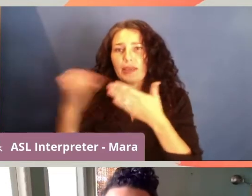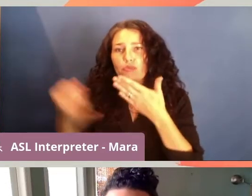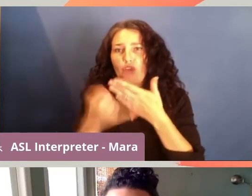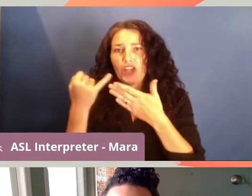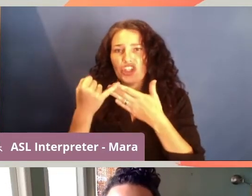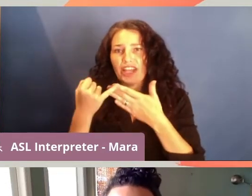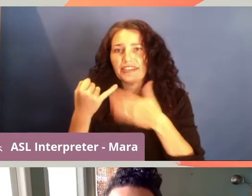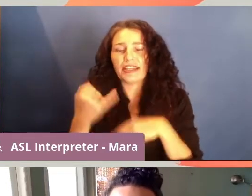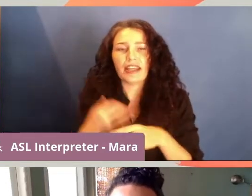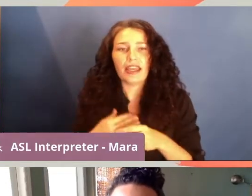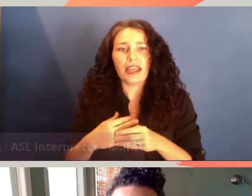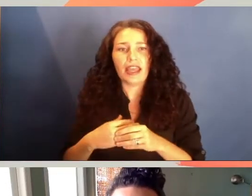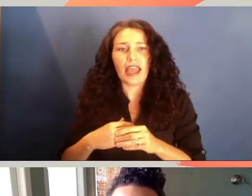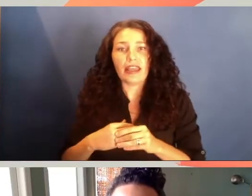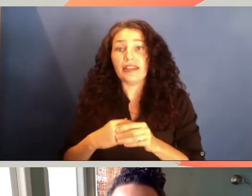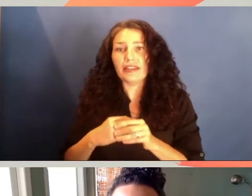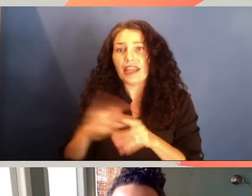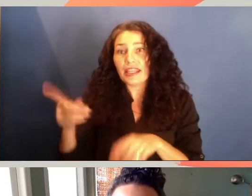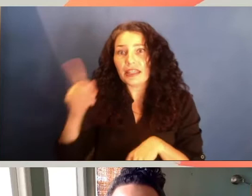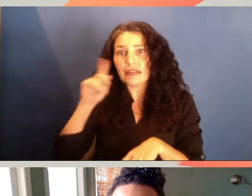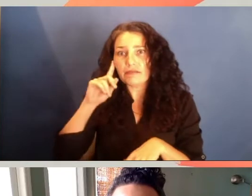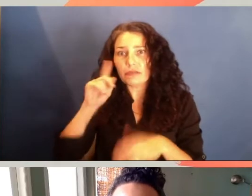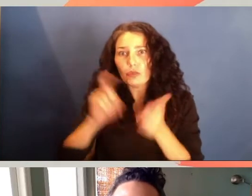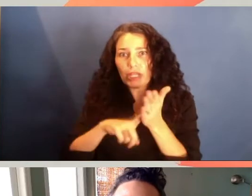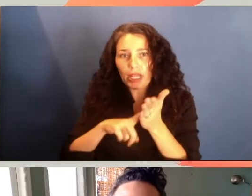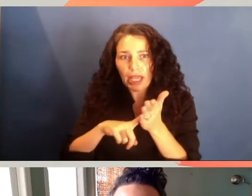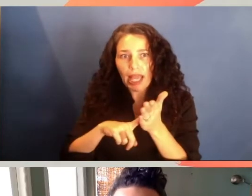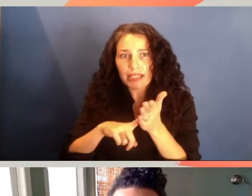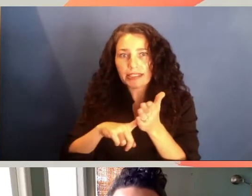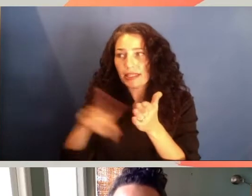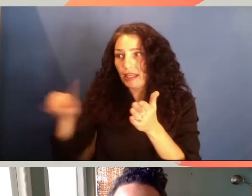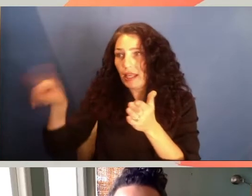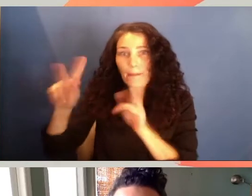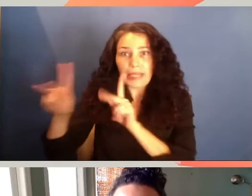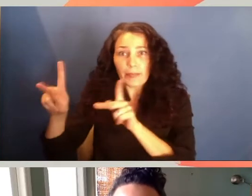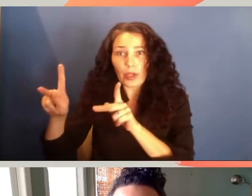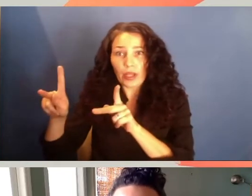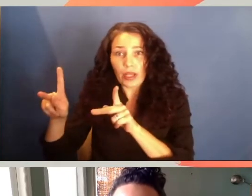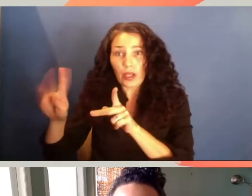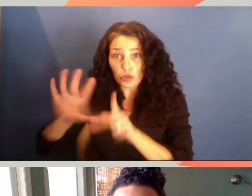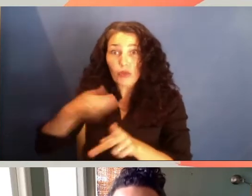who weren't getting paid who flew themselves in to do this project on their own dime,